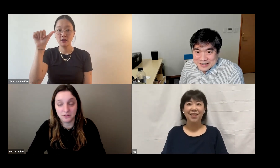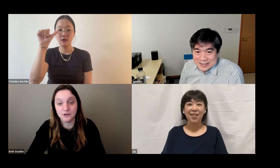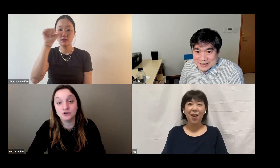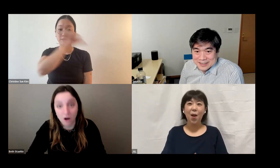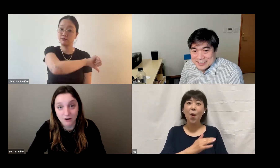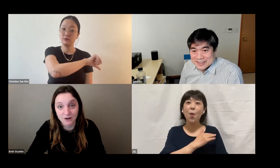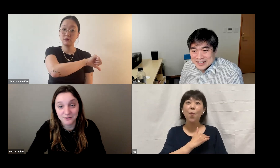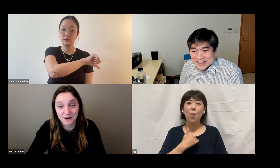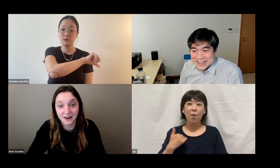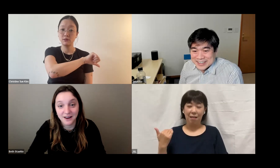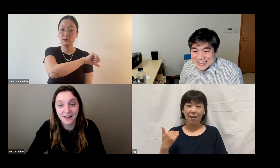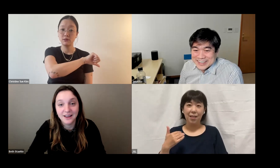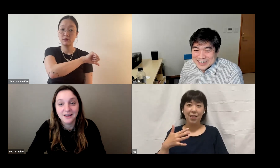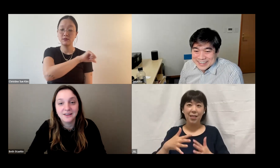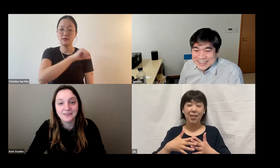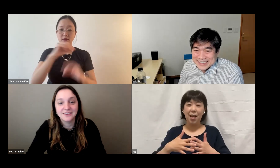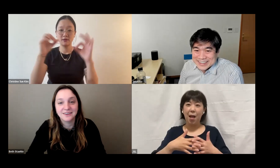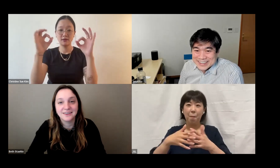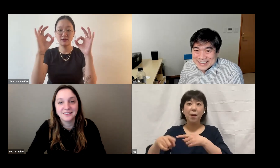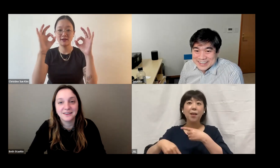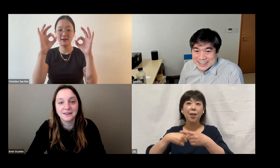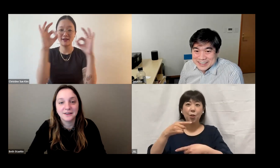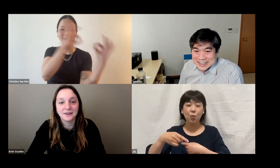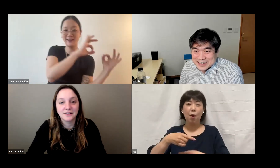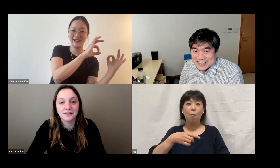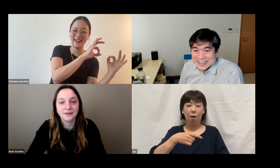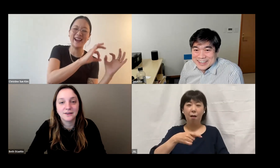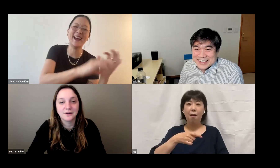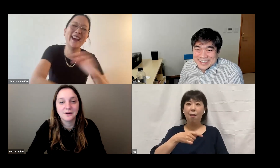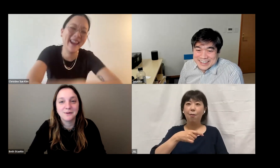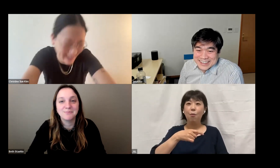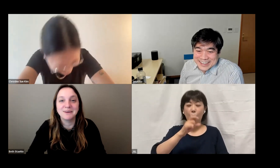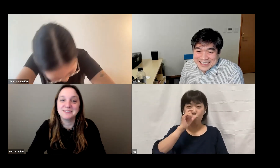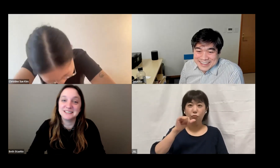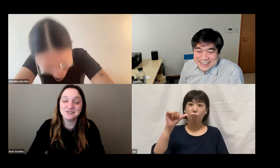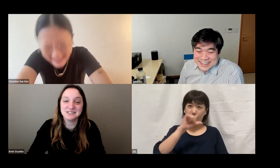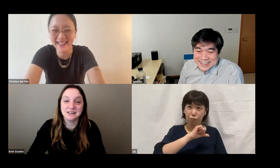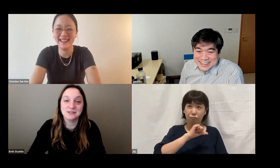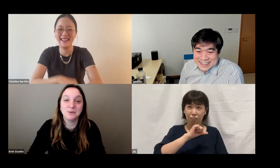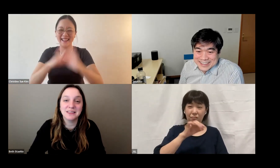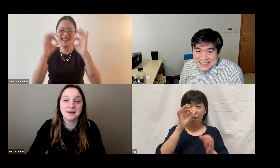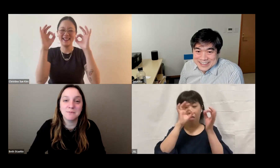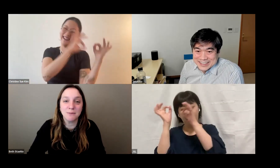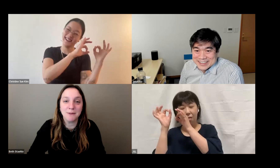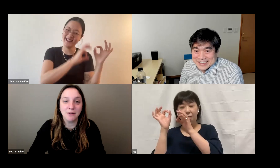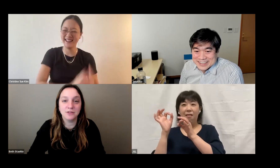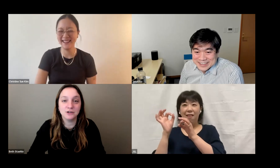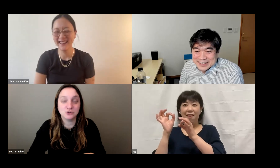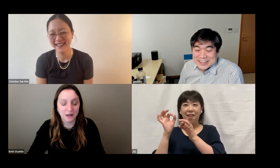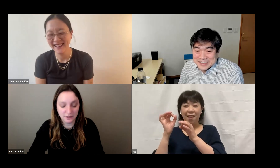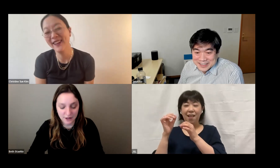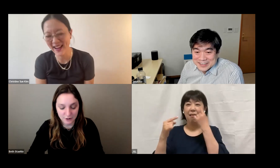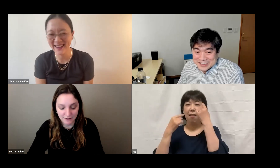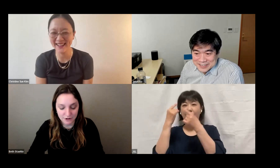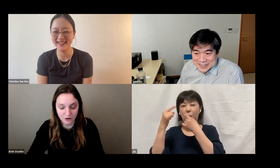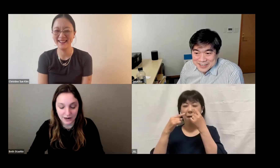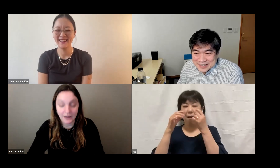You're drunk right? But it was interesting. So we think more about the drink that you have in your hand